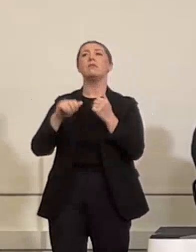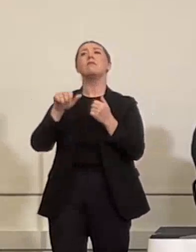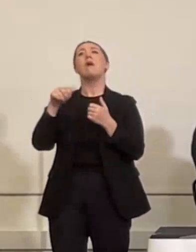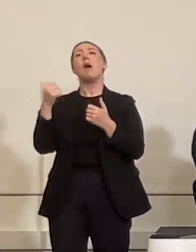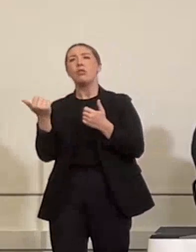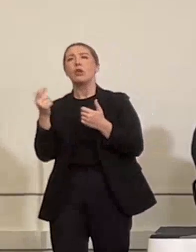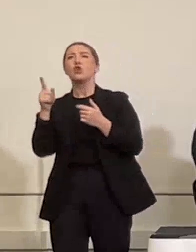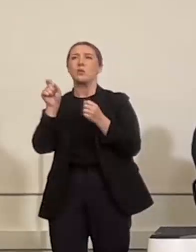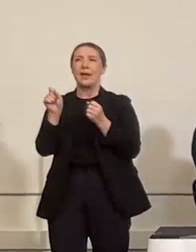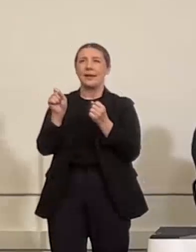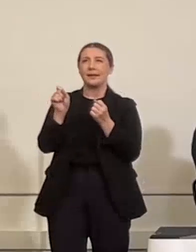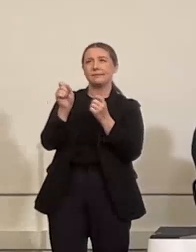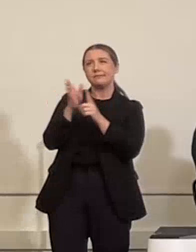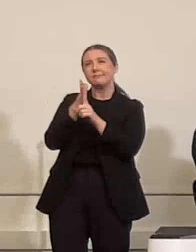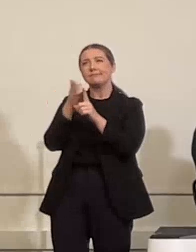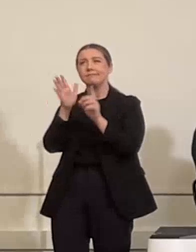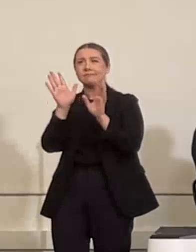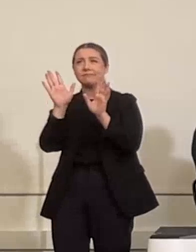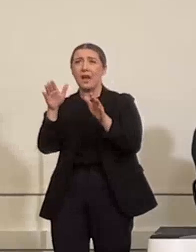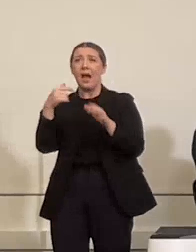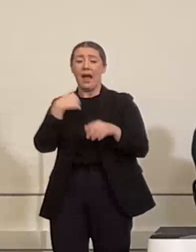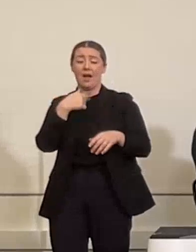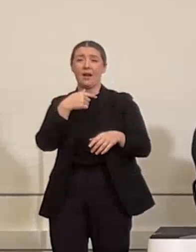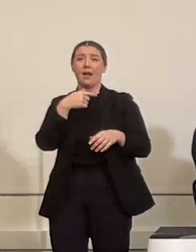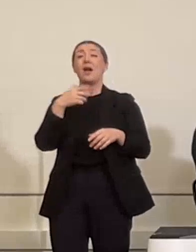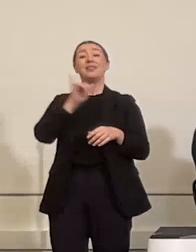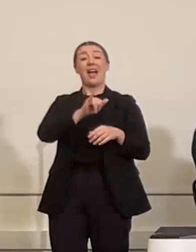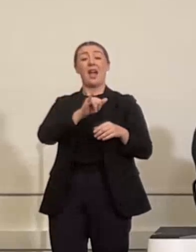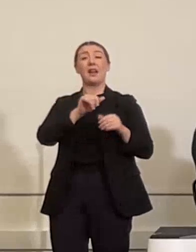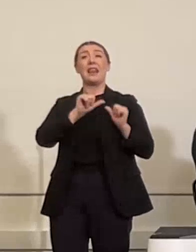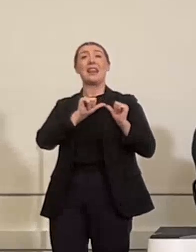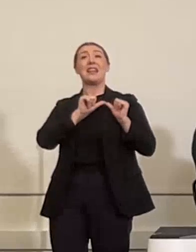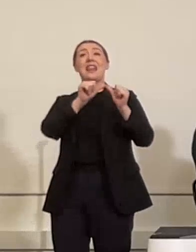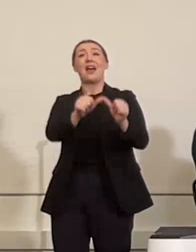I use lifetime value of a customer as a good metric and I